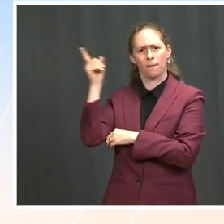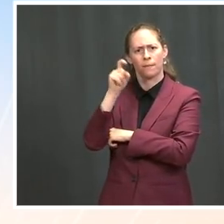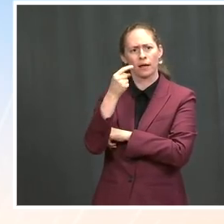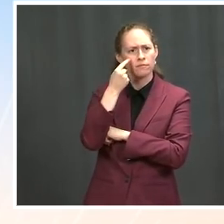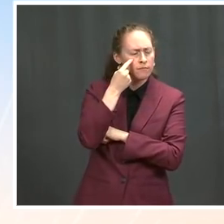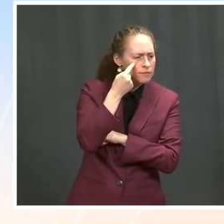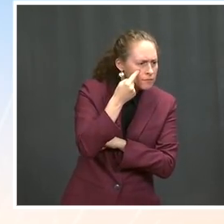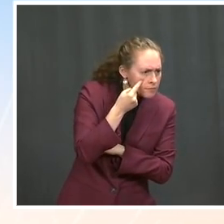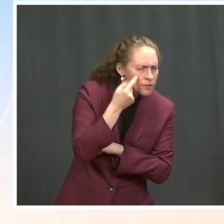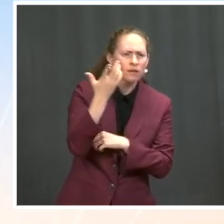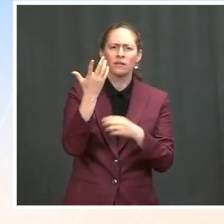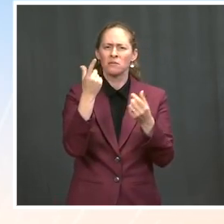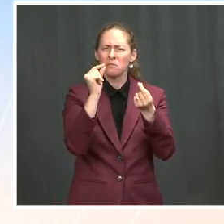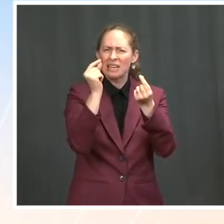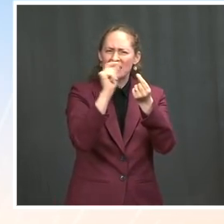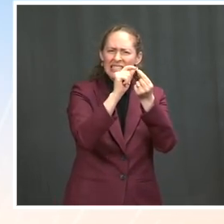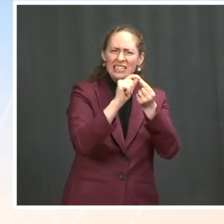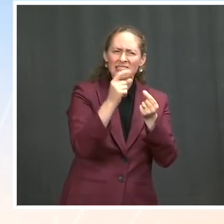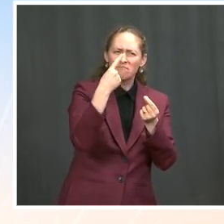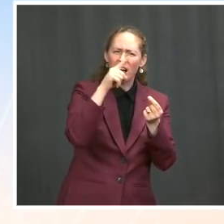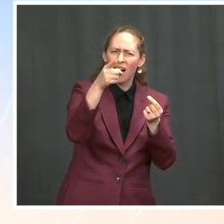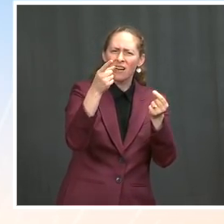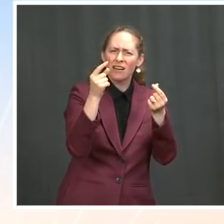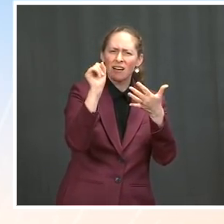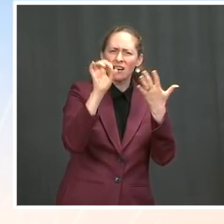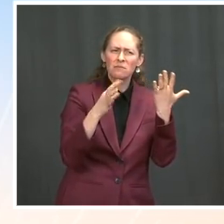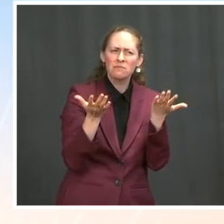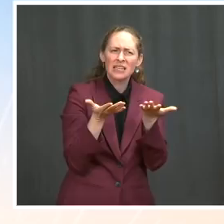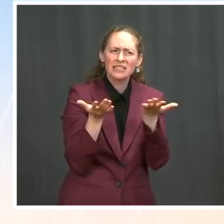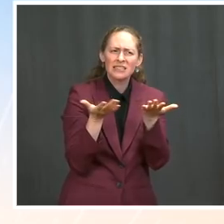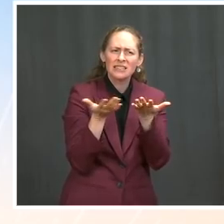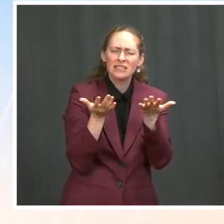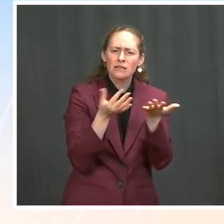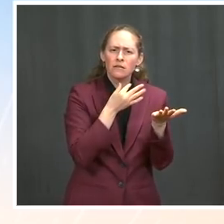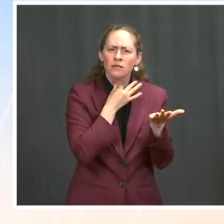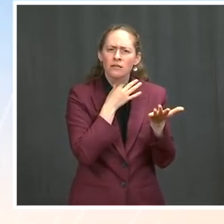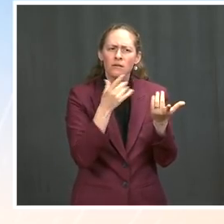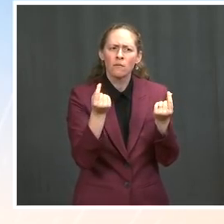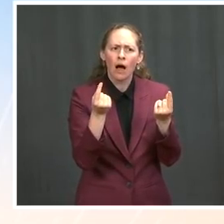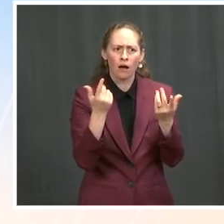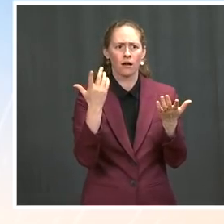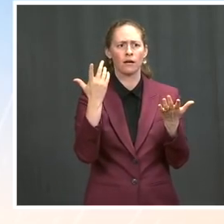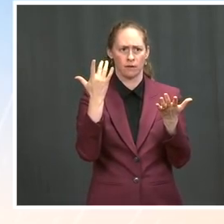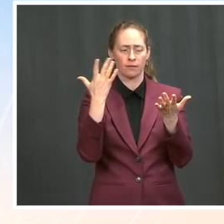And one of the issues you've obviously raised are payfors. So, gas tax aside -- that being a nonstarter --